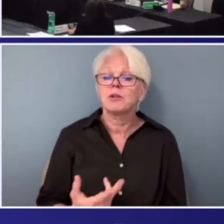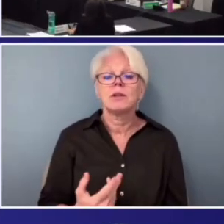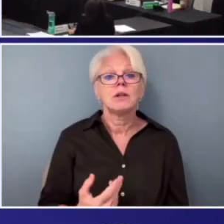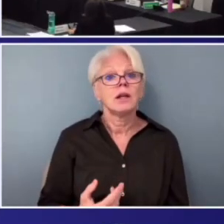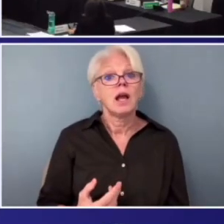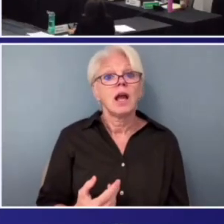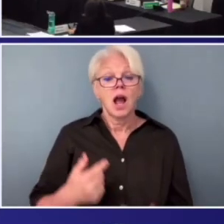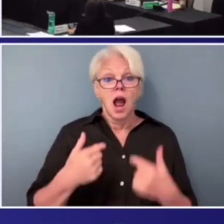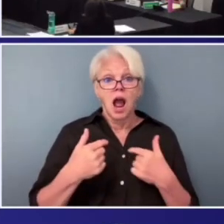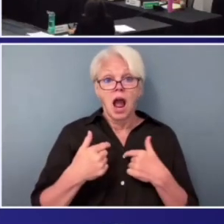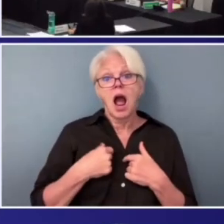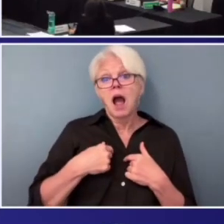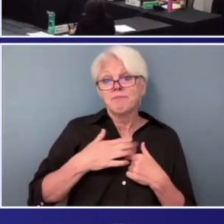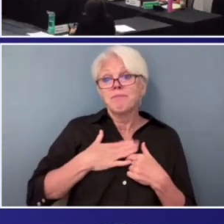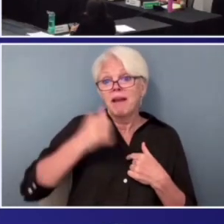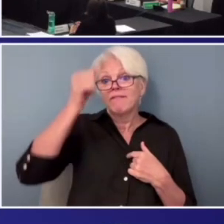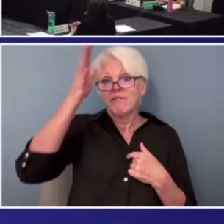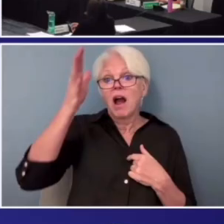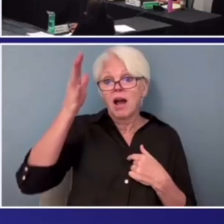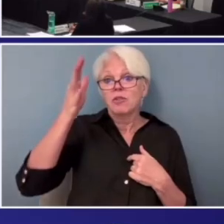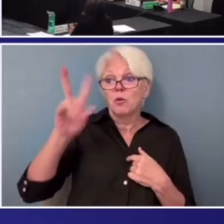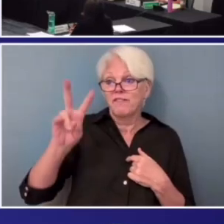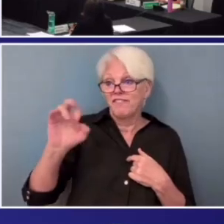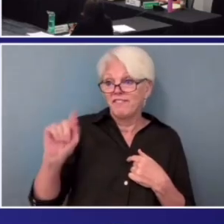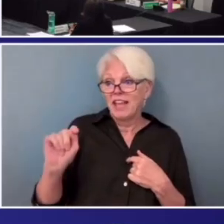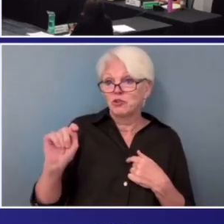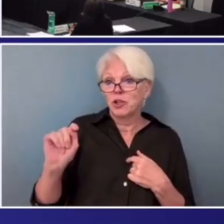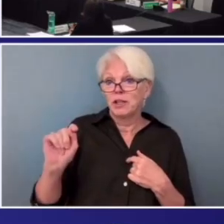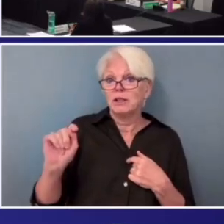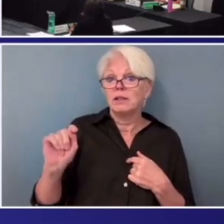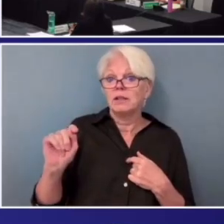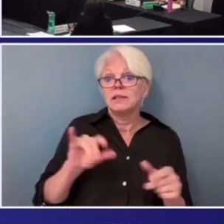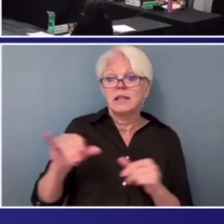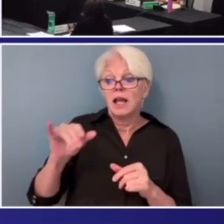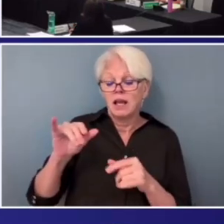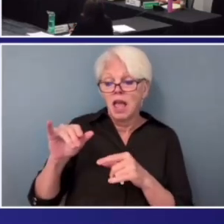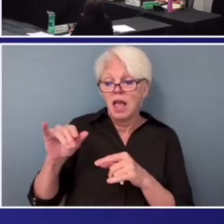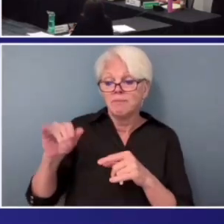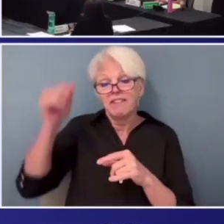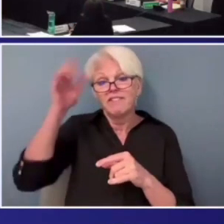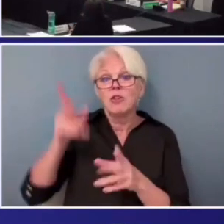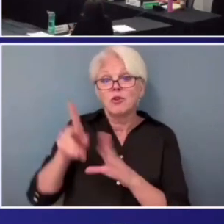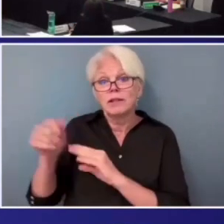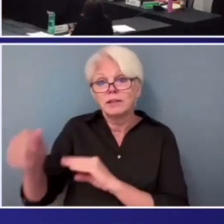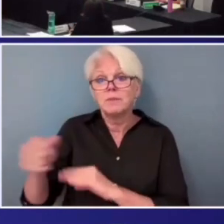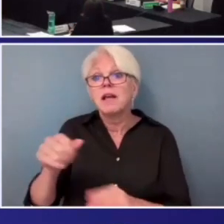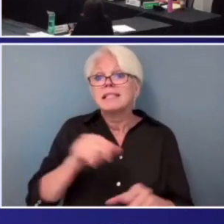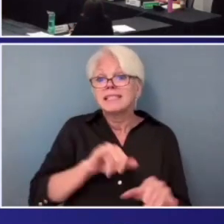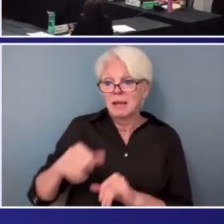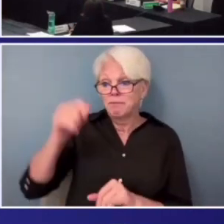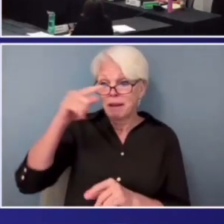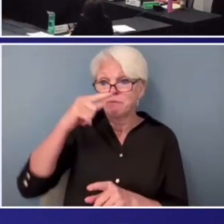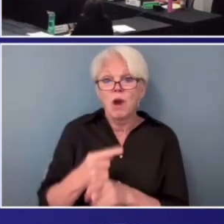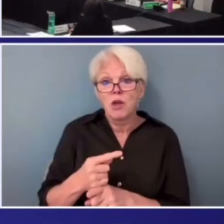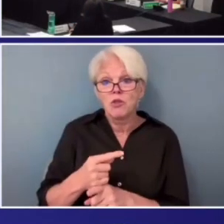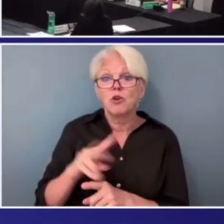suicide at 61 as a veteran and a brother did the same, a Navy veteran at 55, mental health is that important for our veterans. And I think suicide prevention is